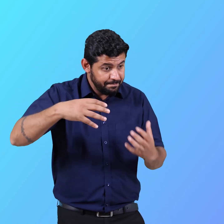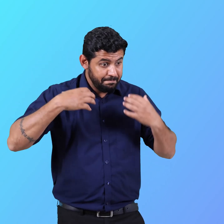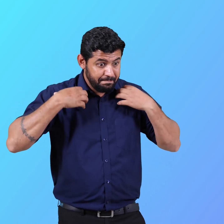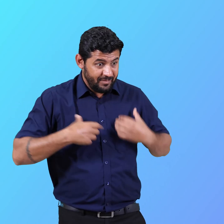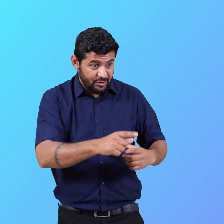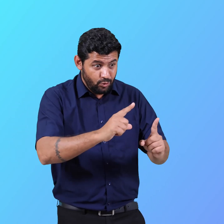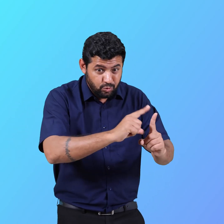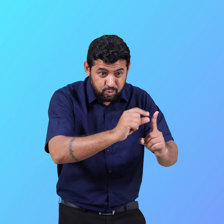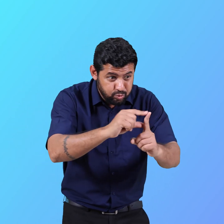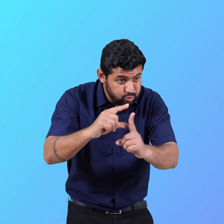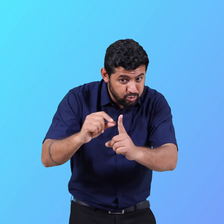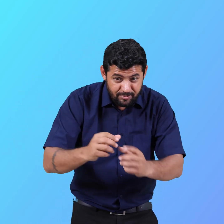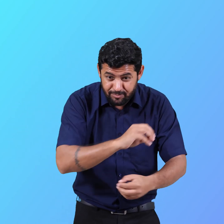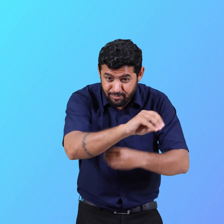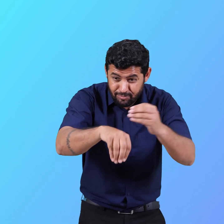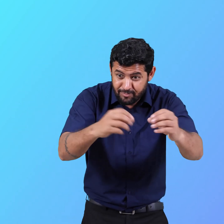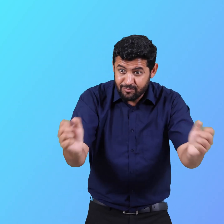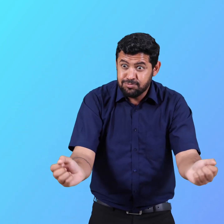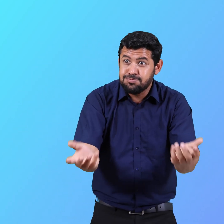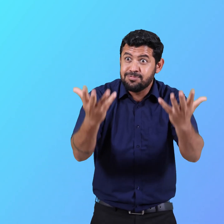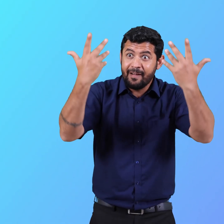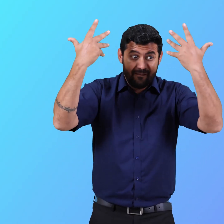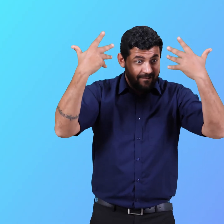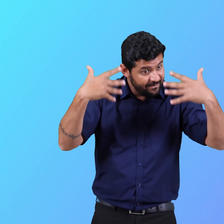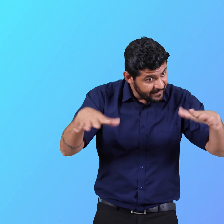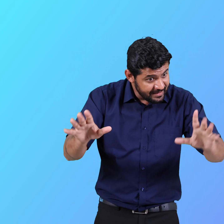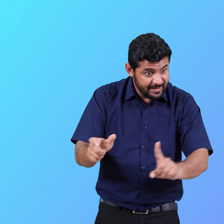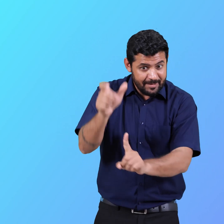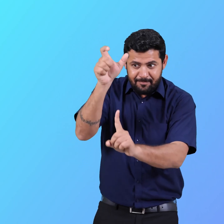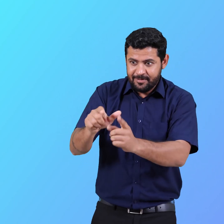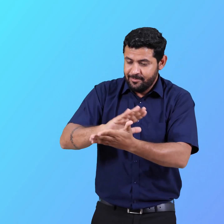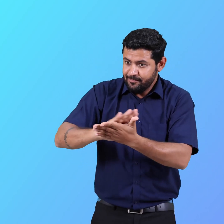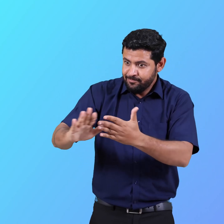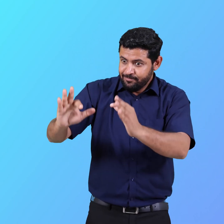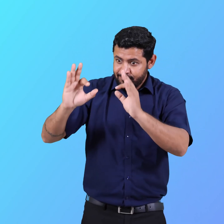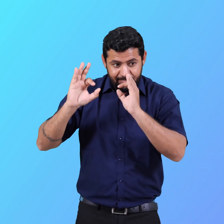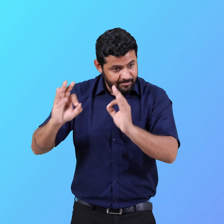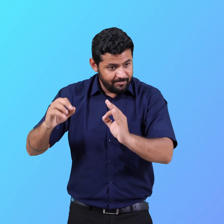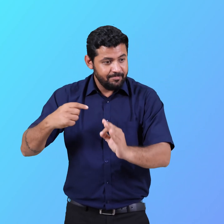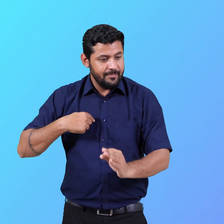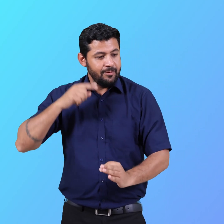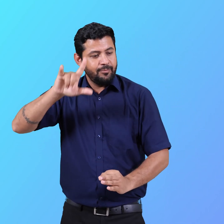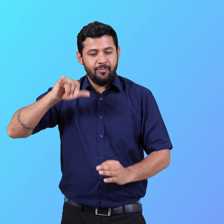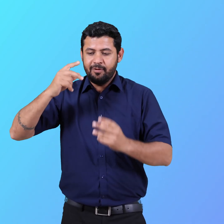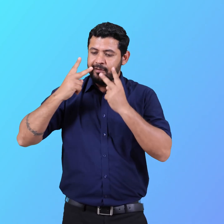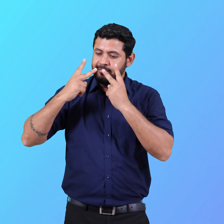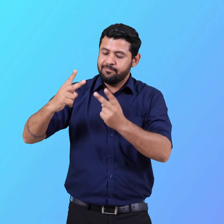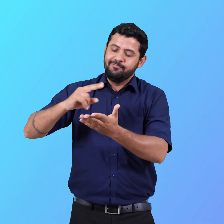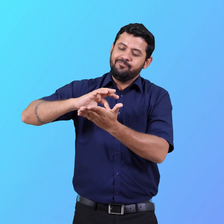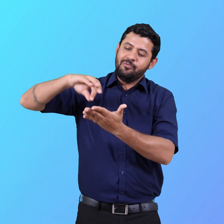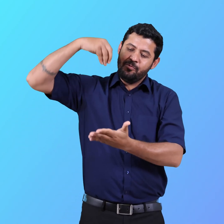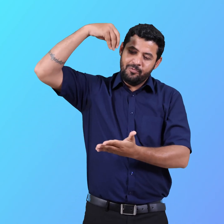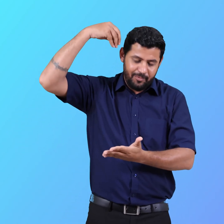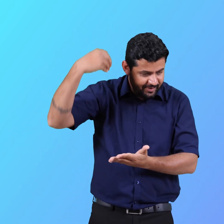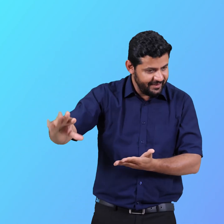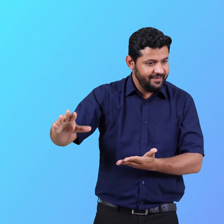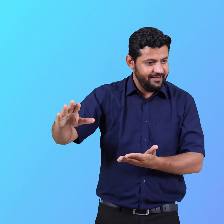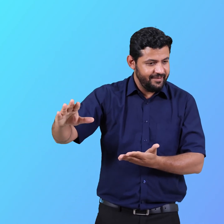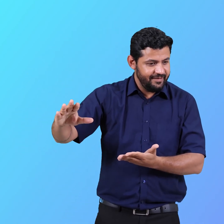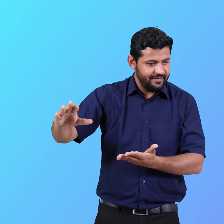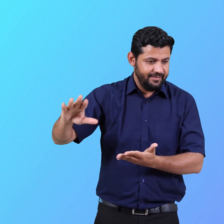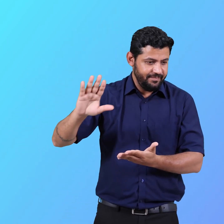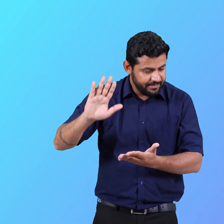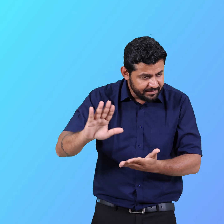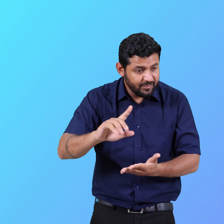In this way the priest will make that person pure before the LORD, and that person will become clean.”